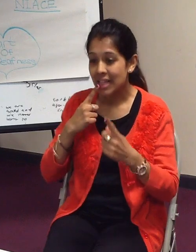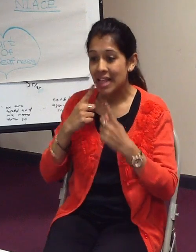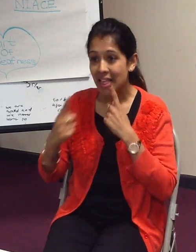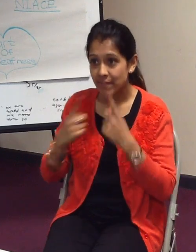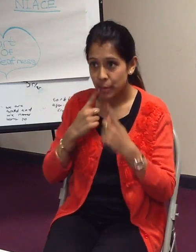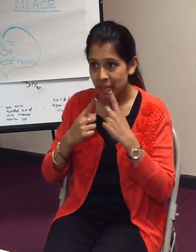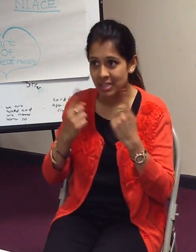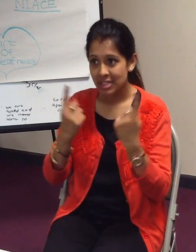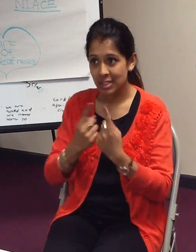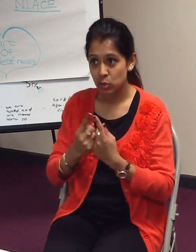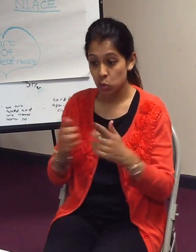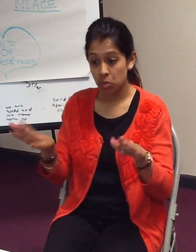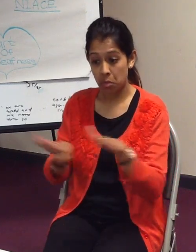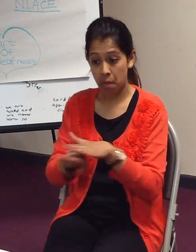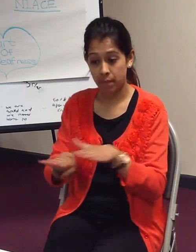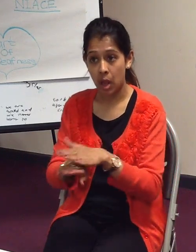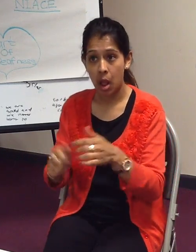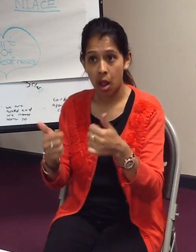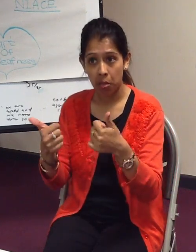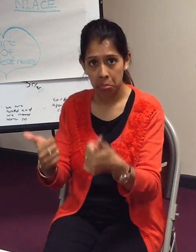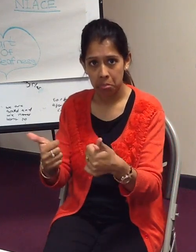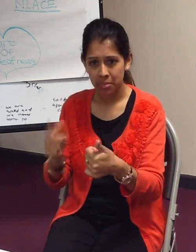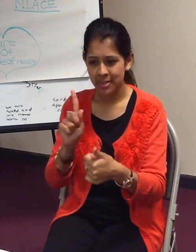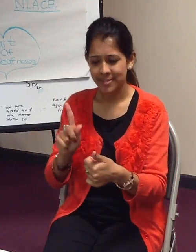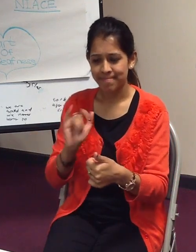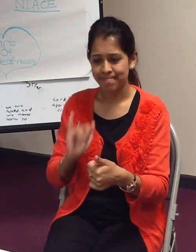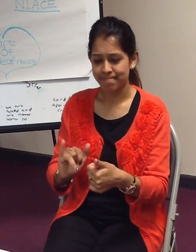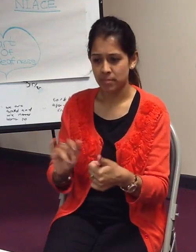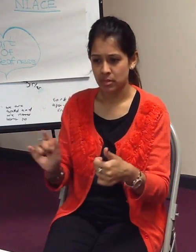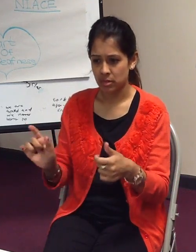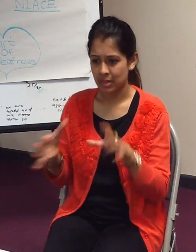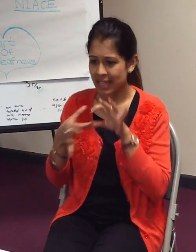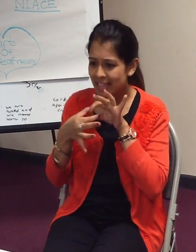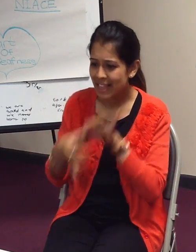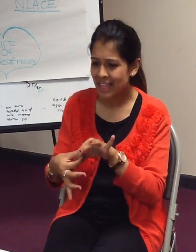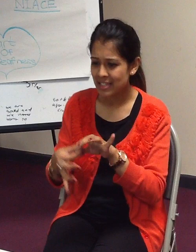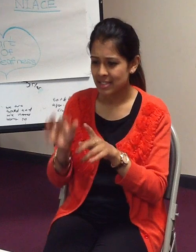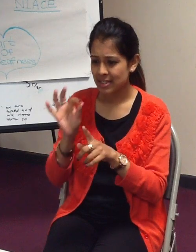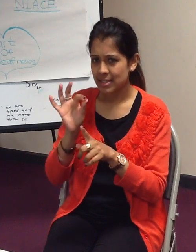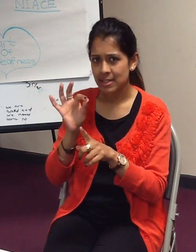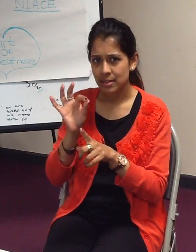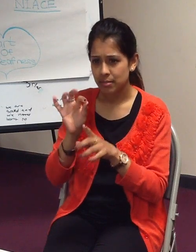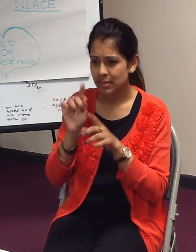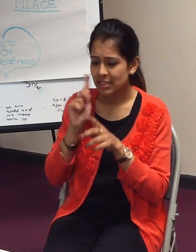In my opinion I believe most of the information and issues were covered except for the lack of specific